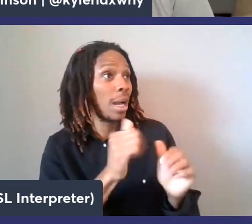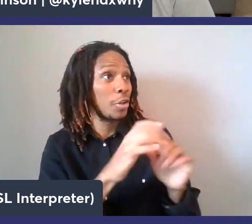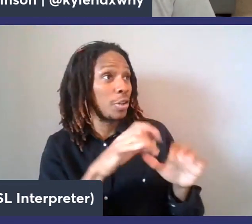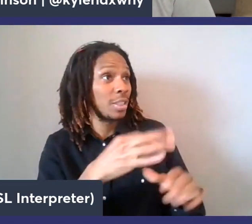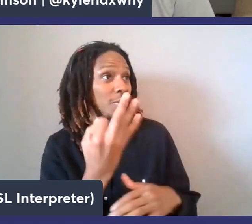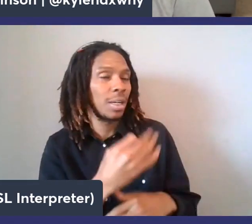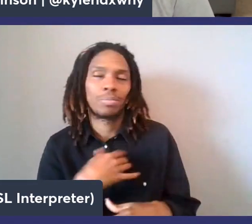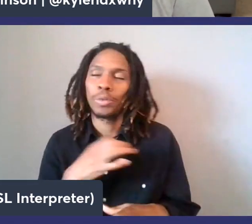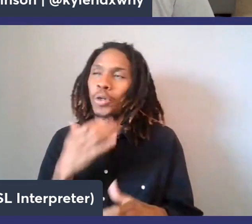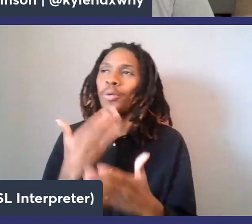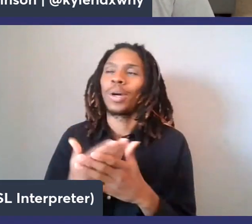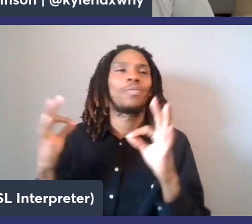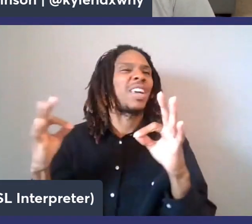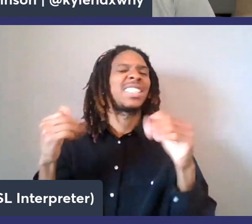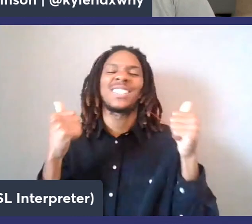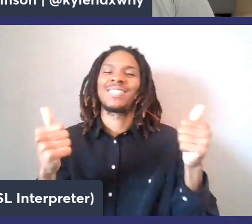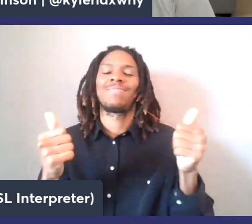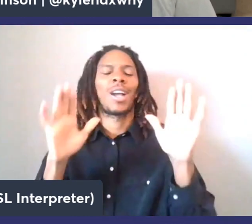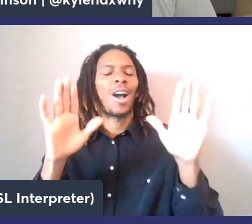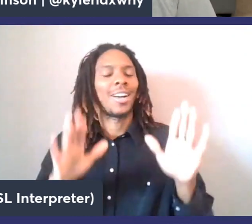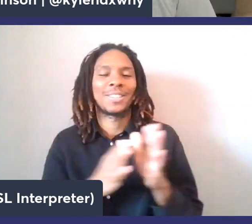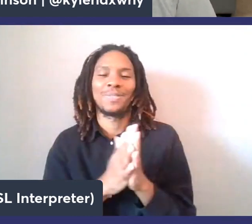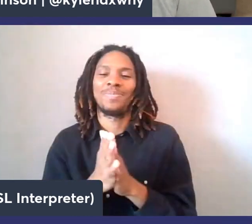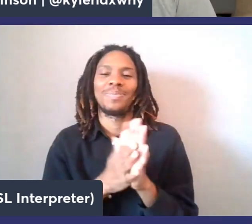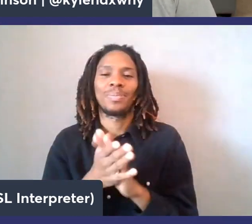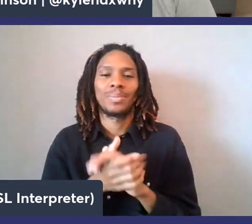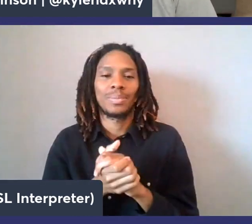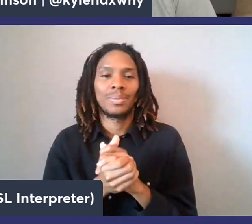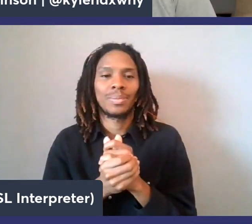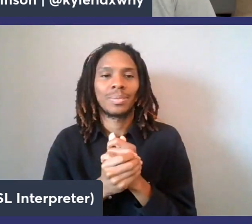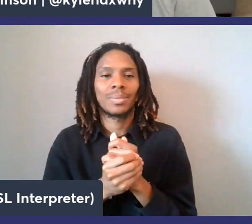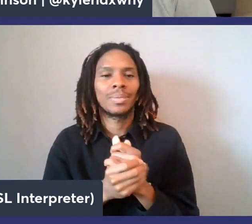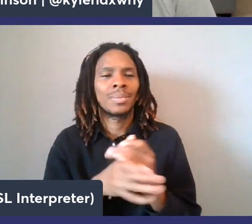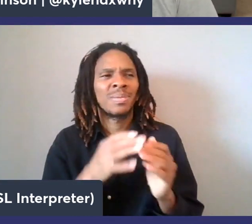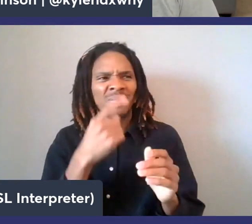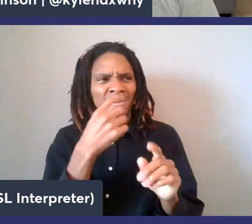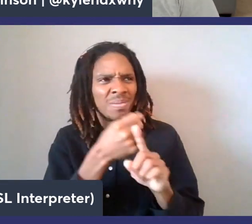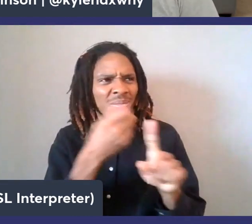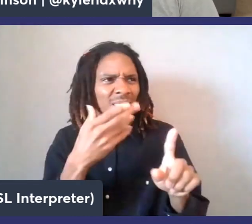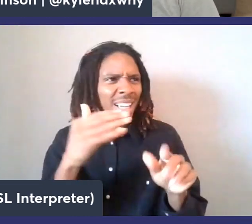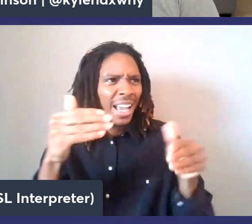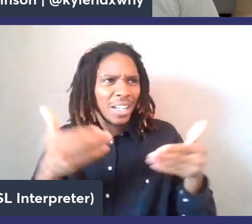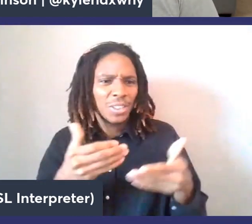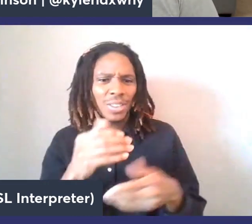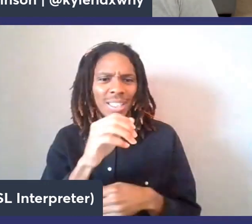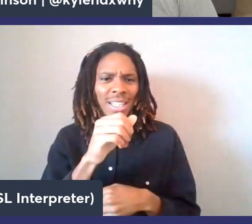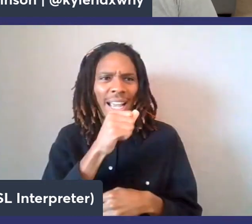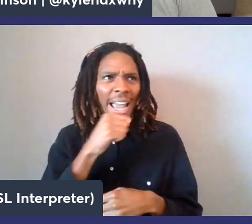Doing well, fantastic. Excellent. So give us the quick intro to what Amazon Translate's all about.